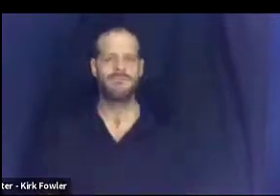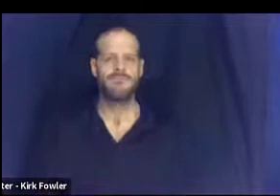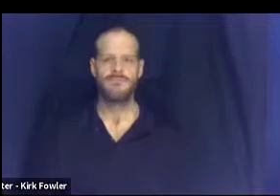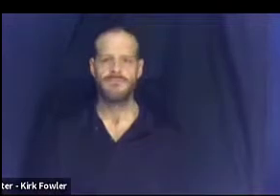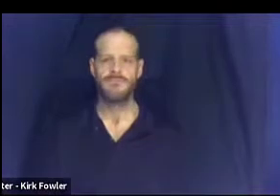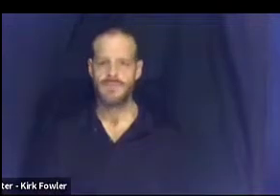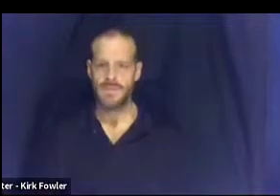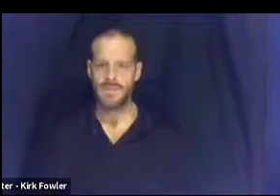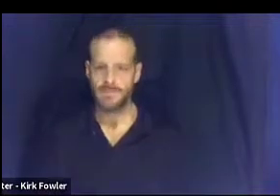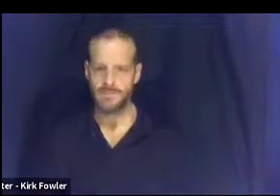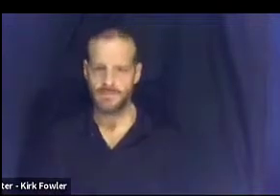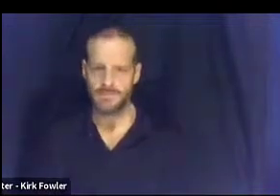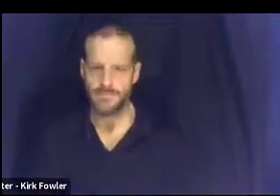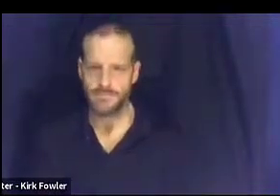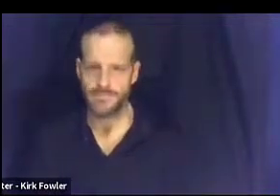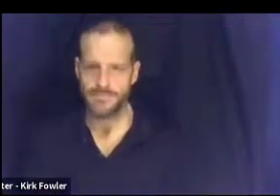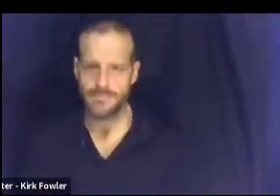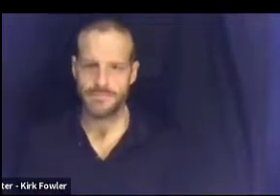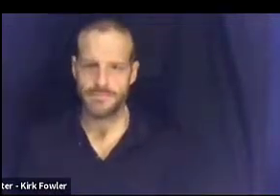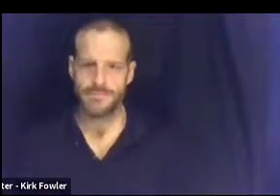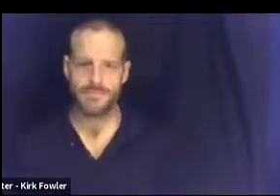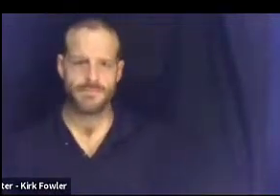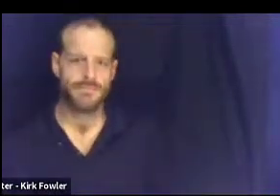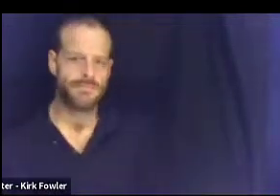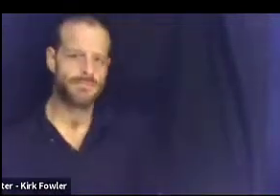And I see a question, is the item icon,